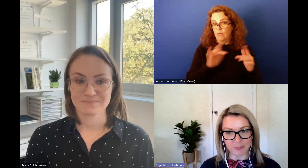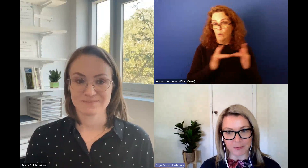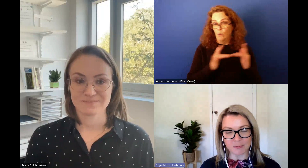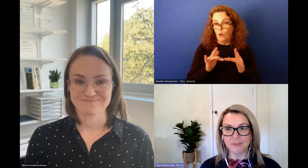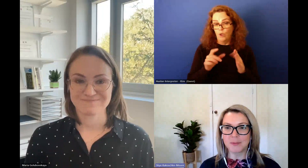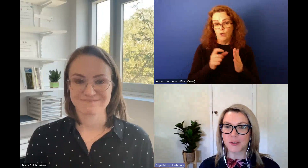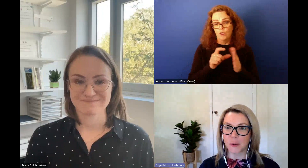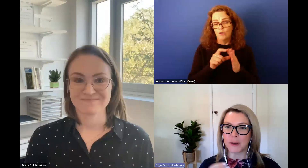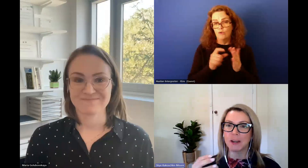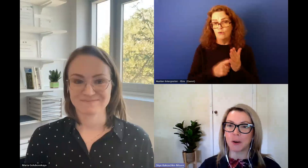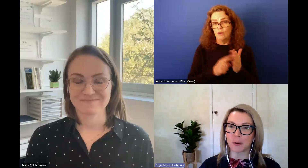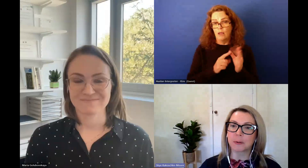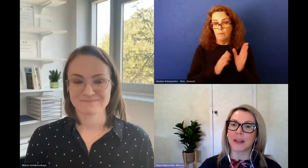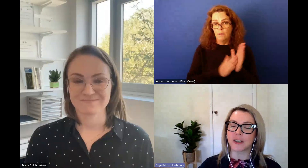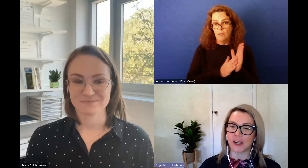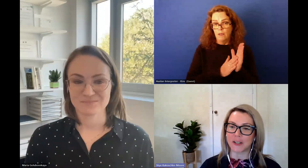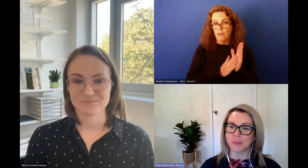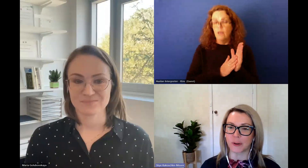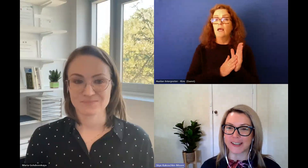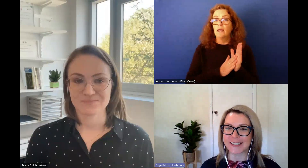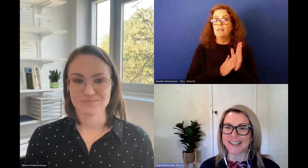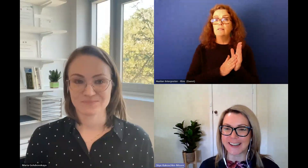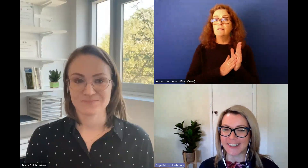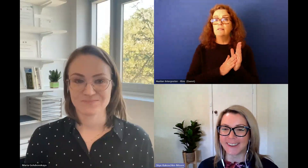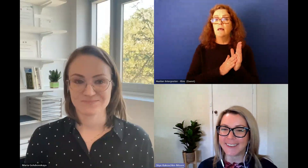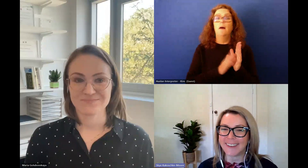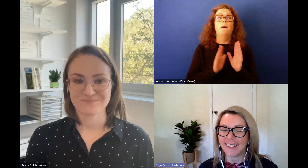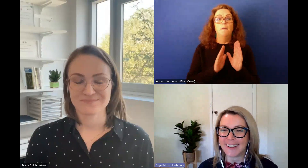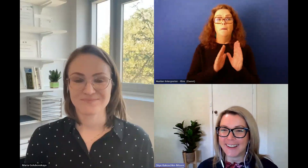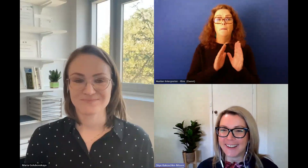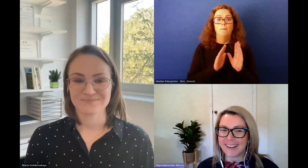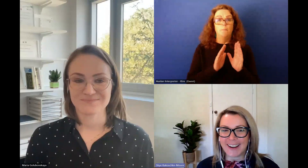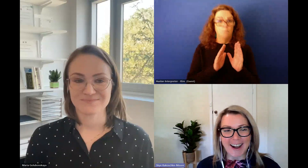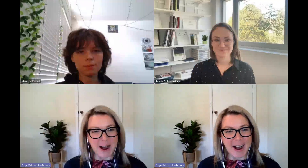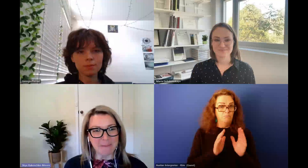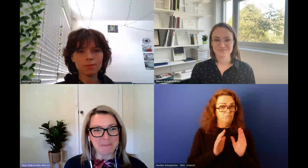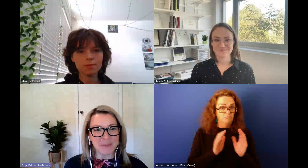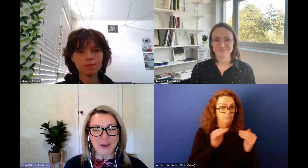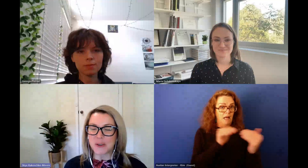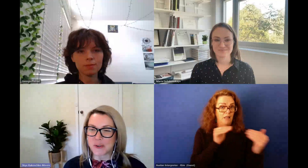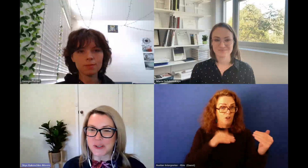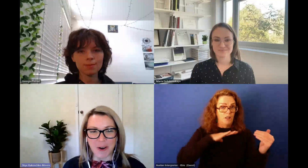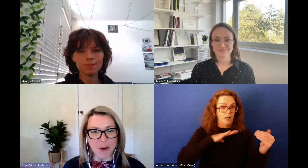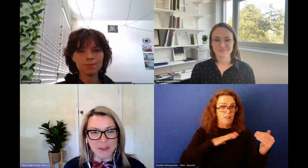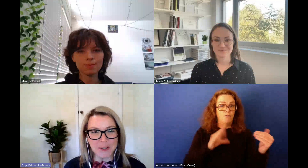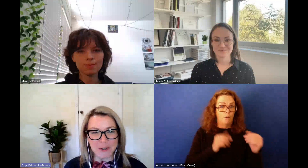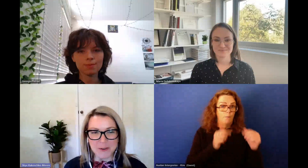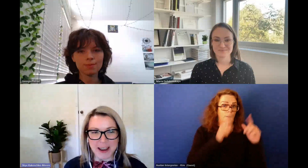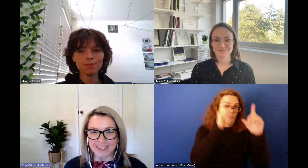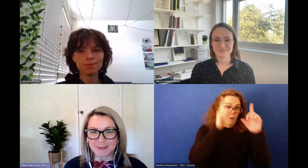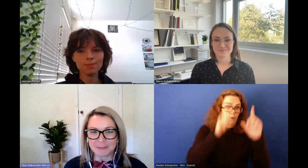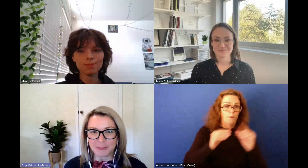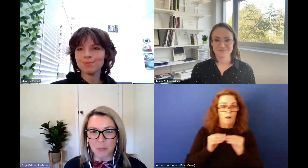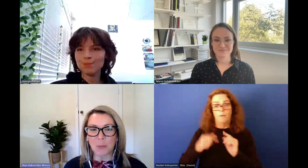people so that we can go through that change process together. Georgia over to you now.